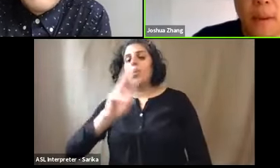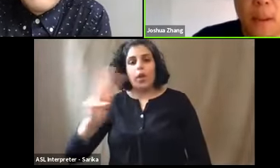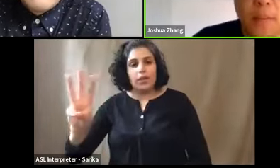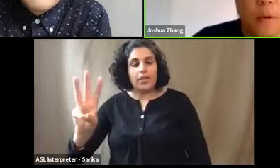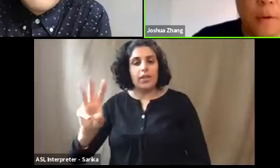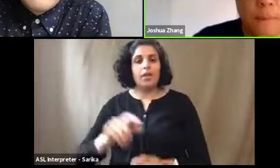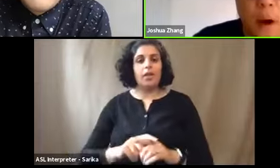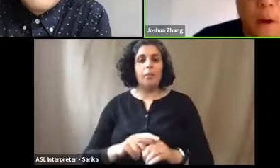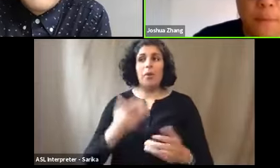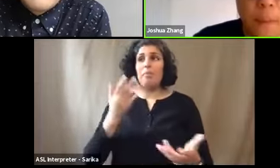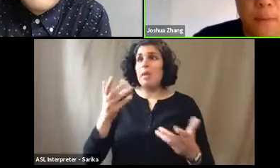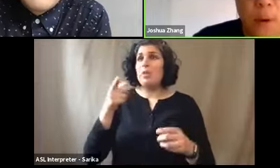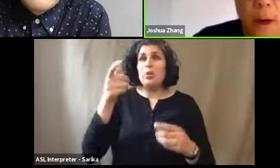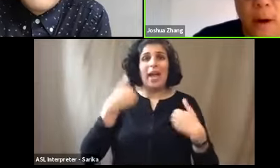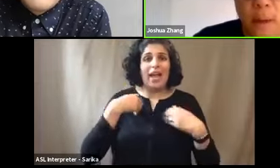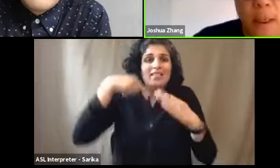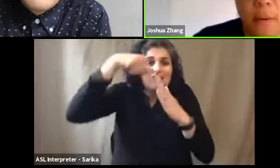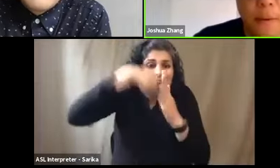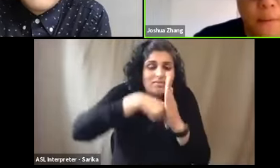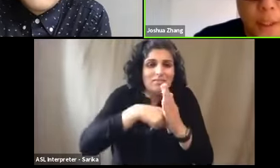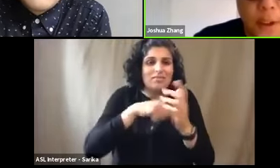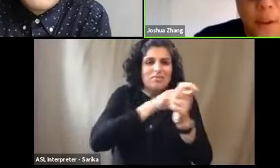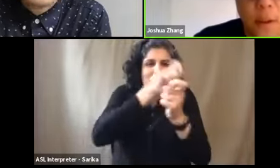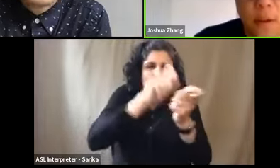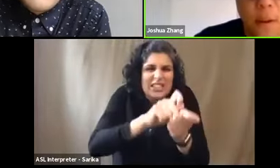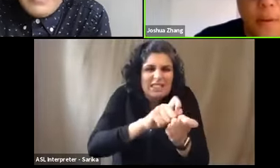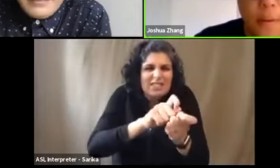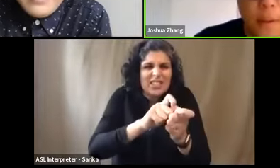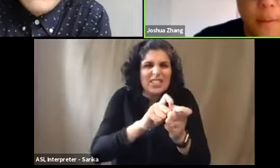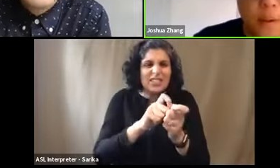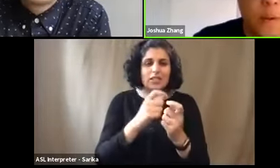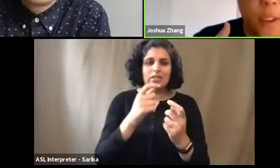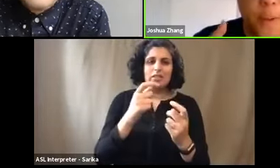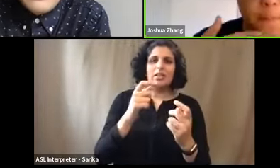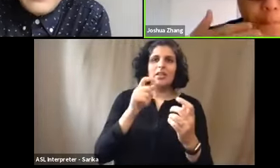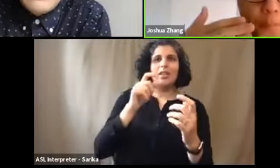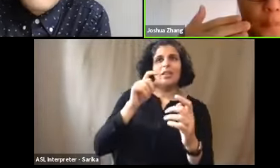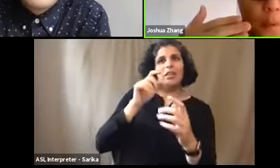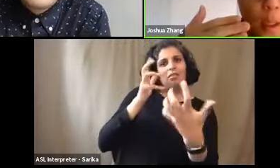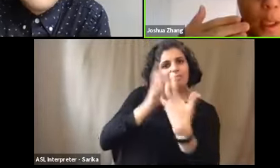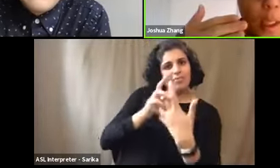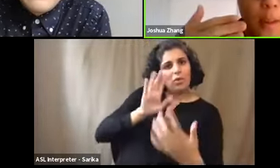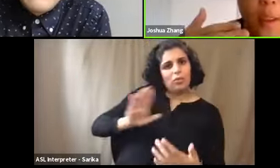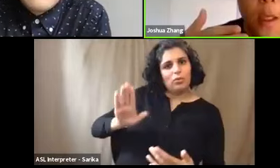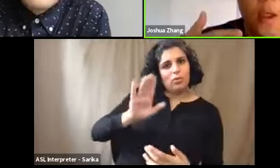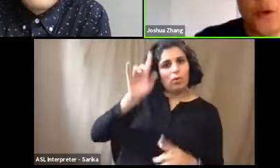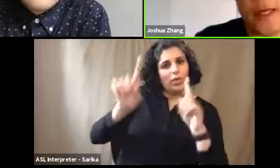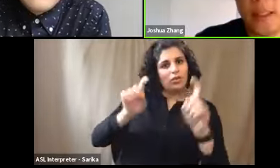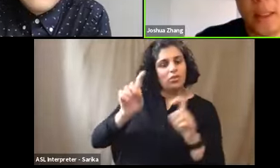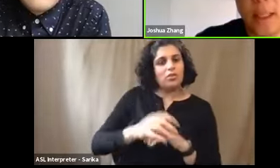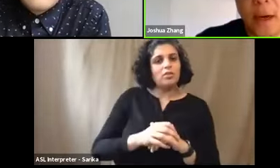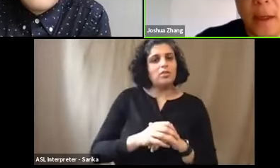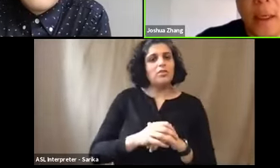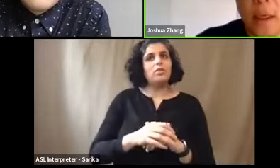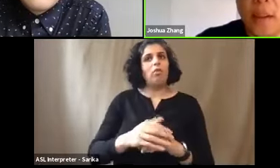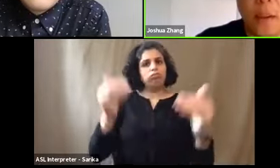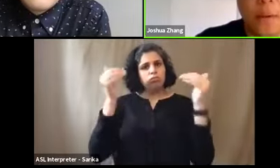a little bit more involved, may require a medical professional or somebody who is trained in this area.